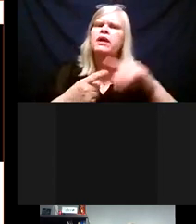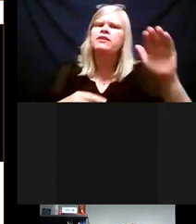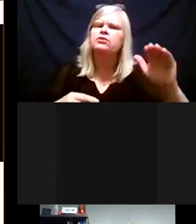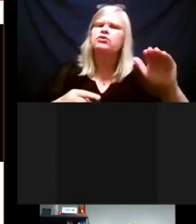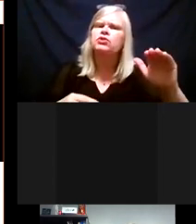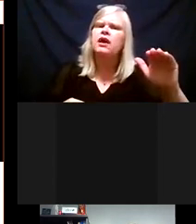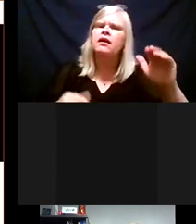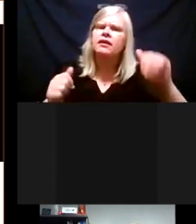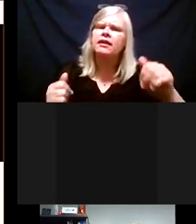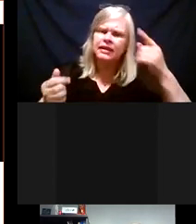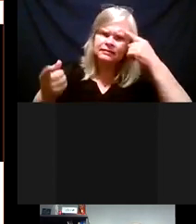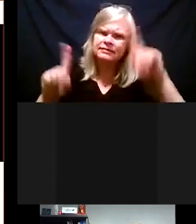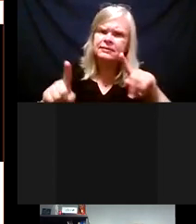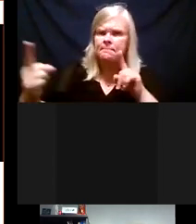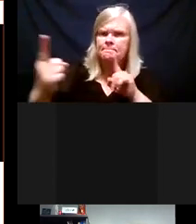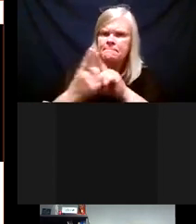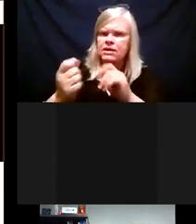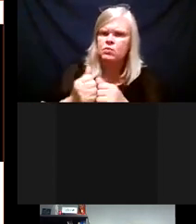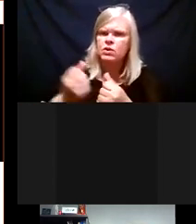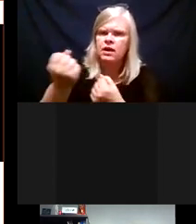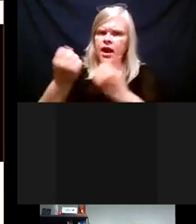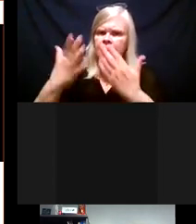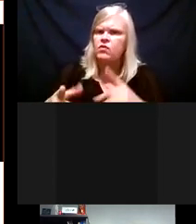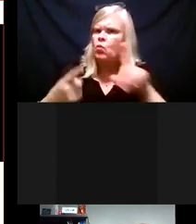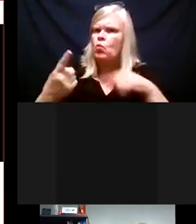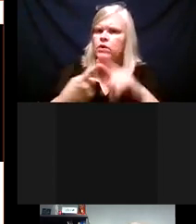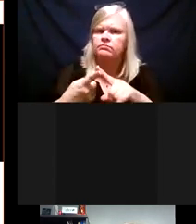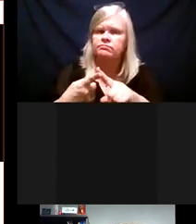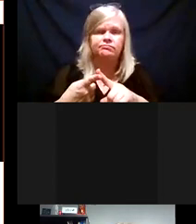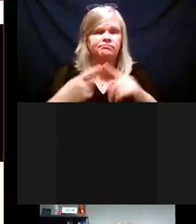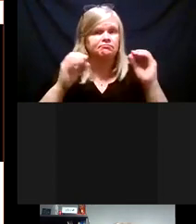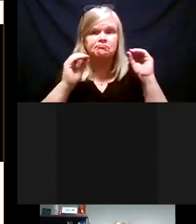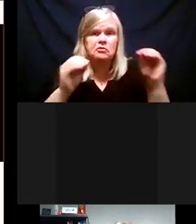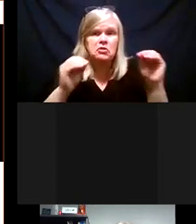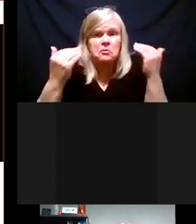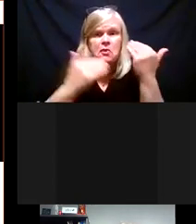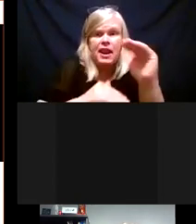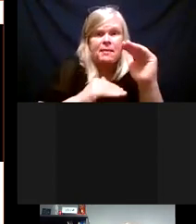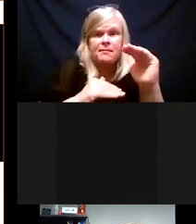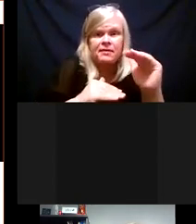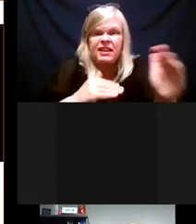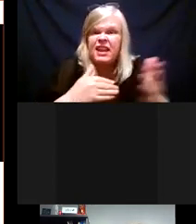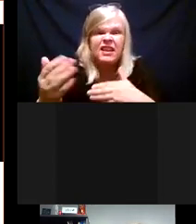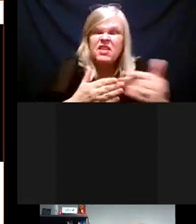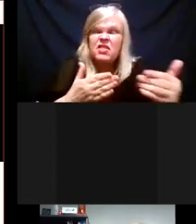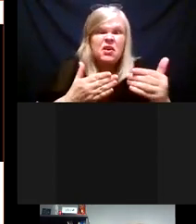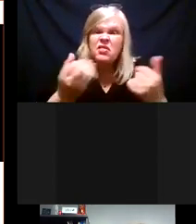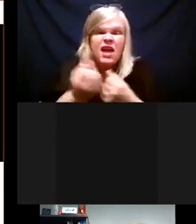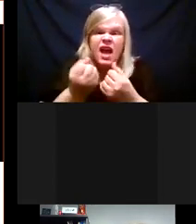WITH AN ADVOCATE? THERE'S NO LIMIT. MEETING WITH AN ADVOCATE DOESN'T REQUIRE CONSENT.